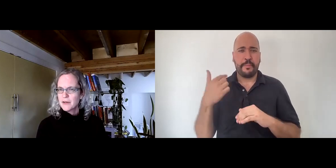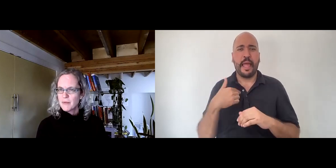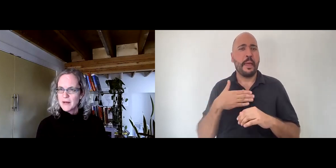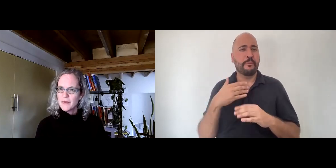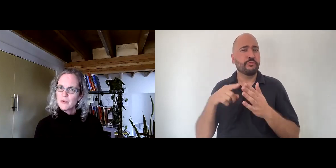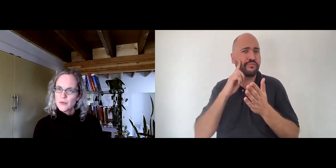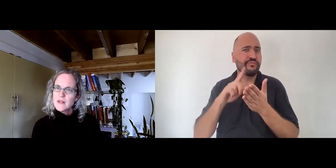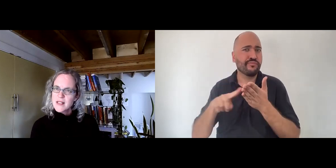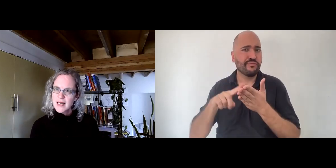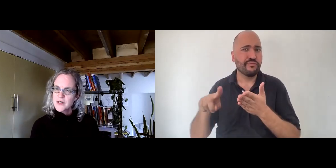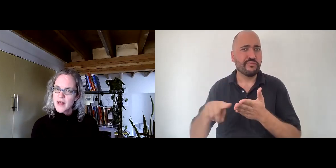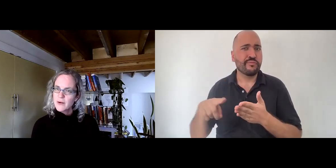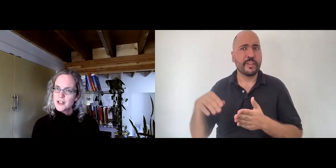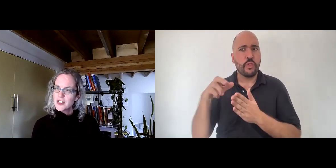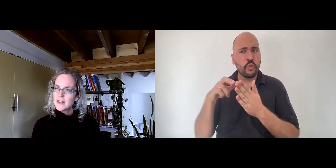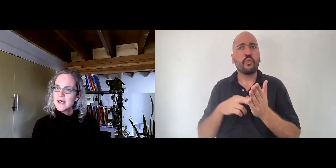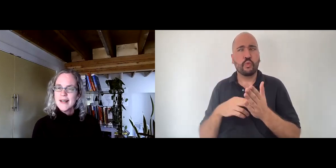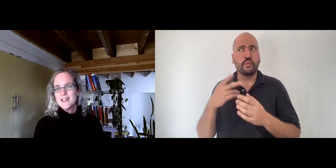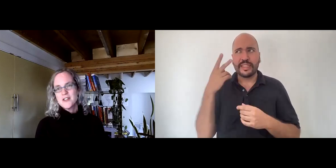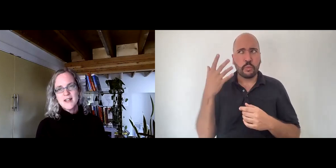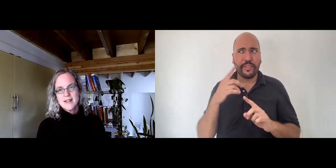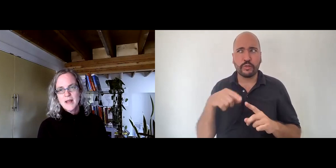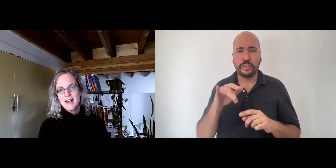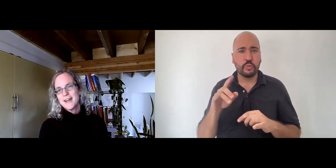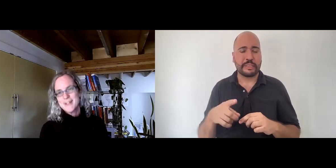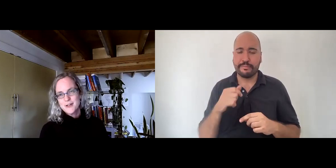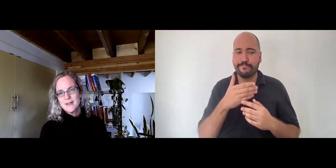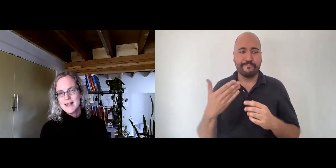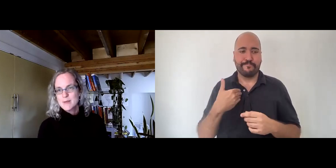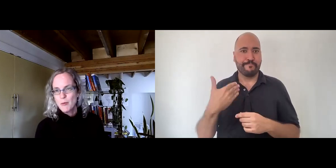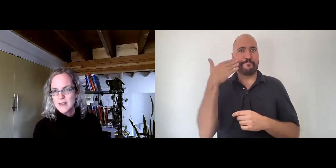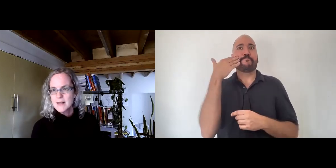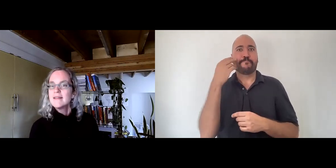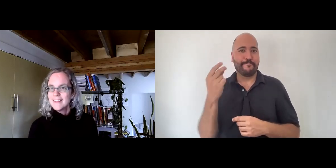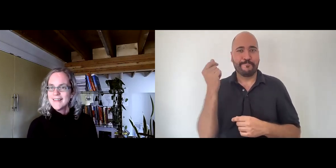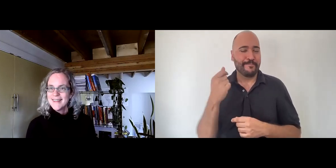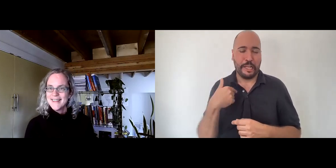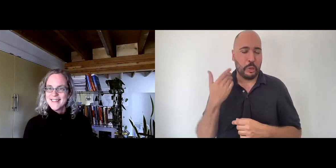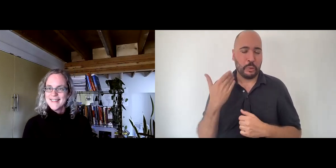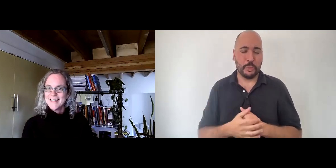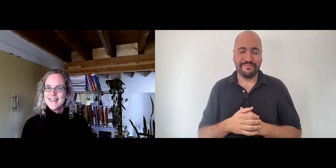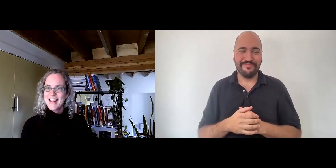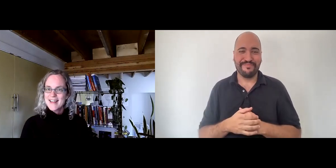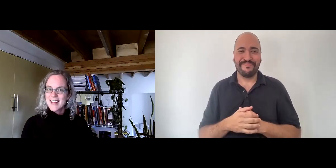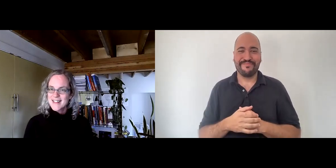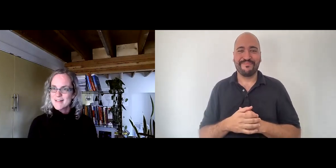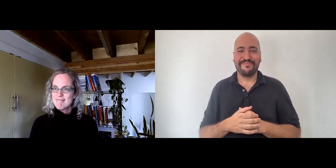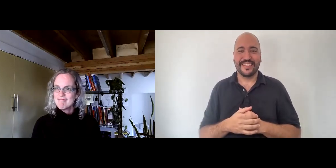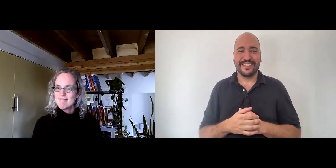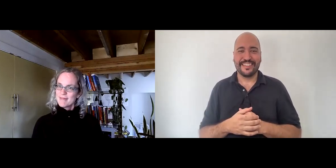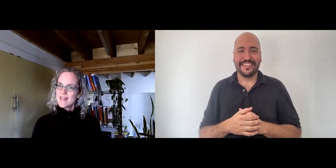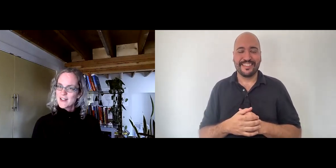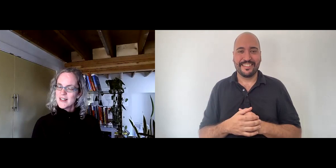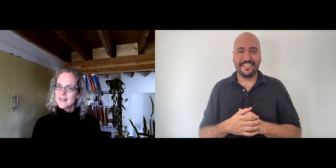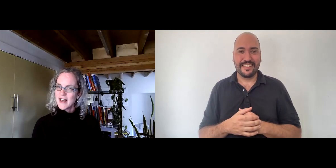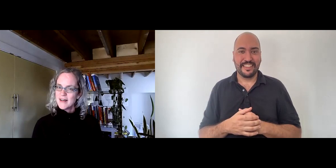It's just not something, I could answer at this moment and I think that's that's good.